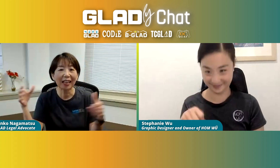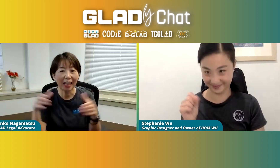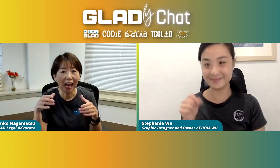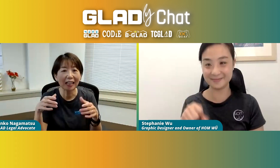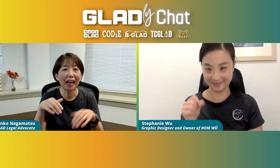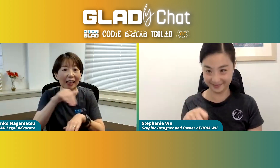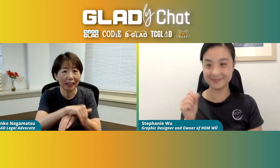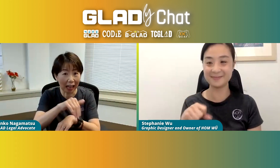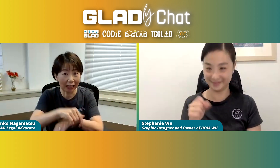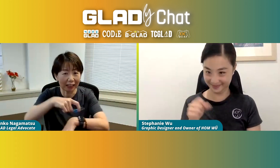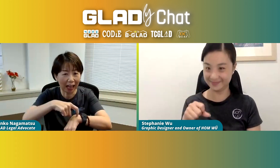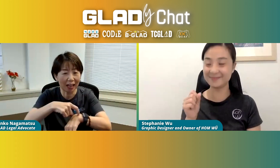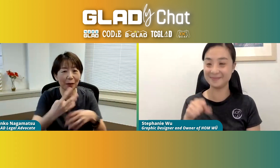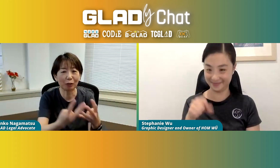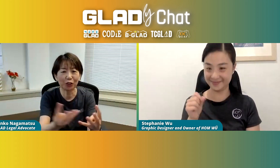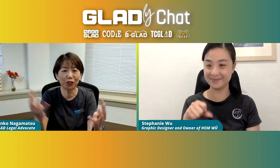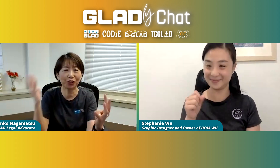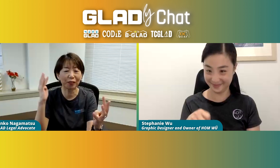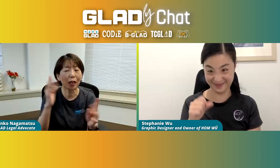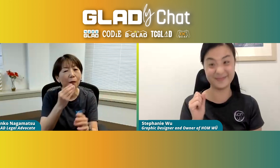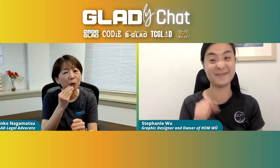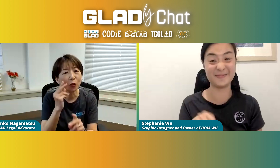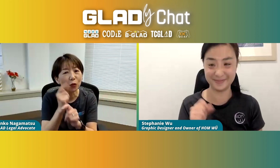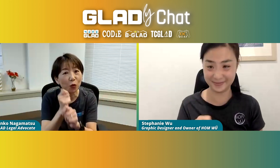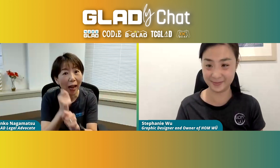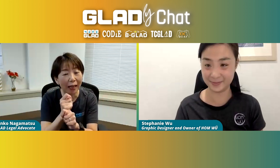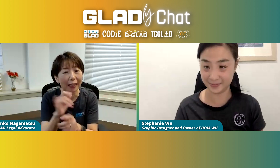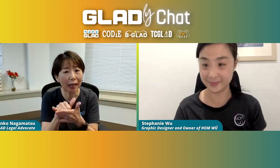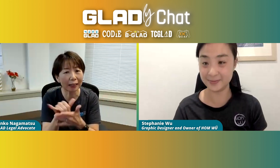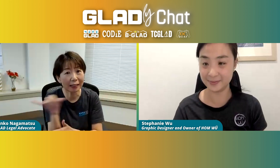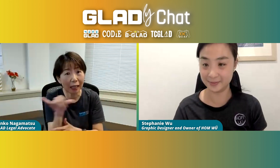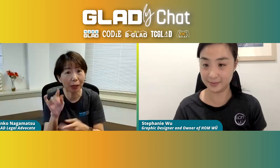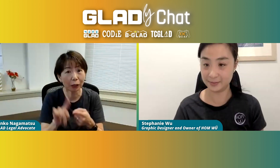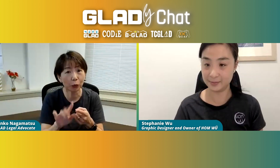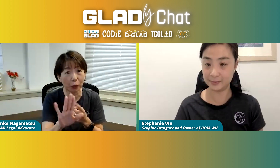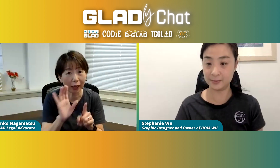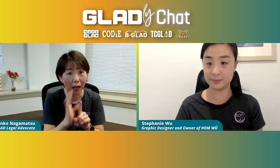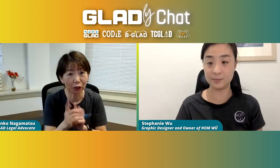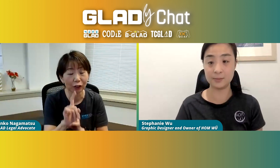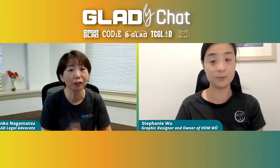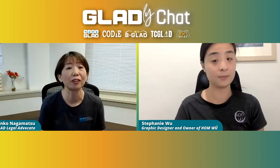that gather at nighttime, a crowd of food trucks. Is that something similar to your culture?